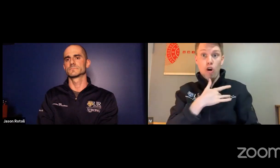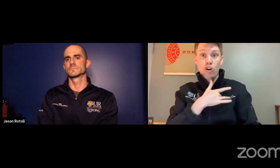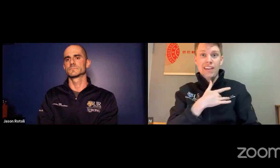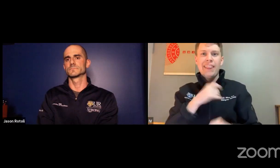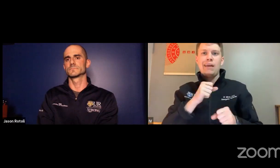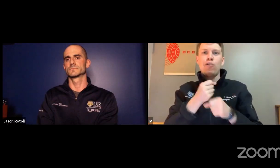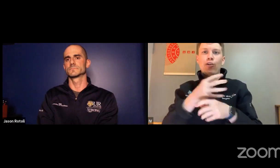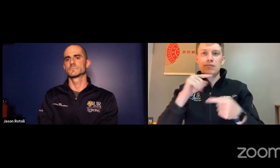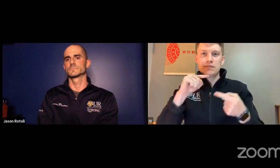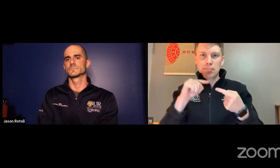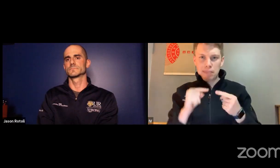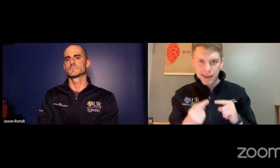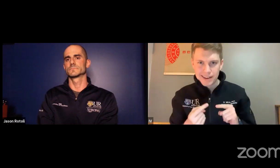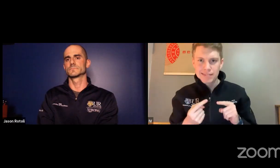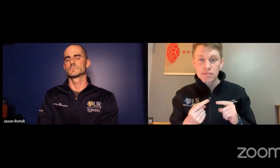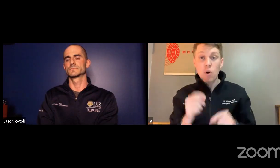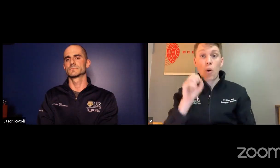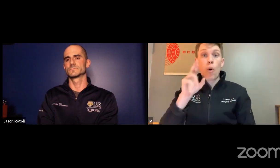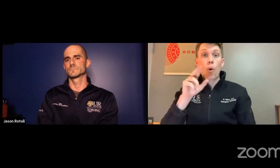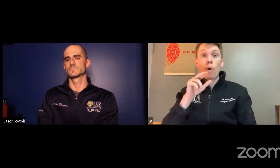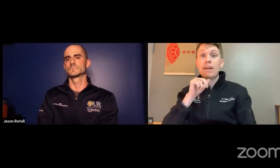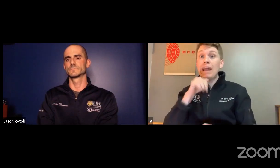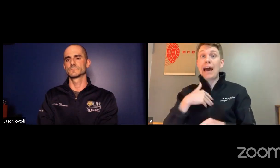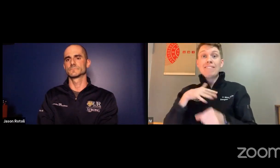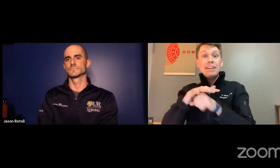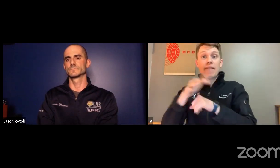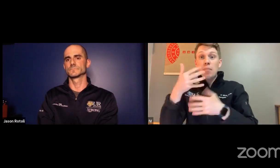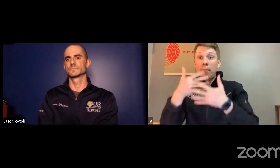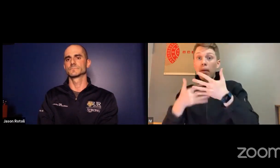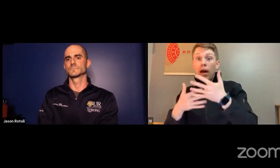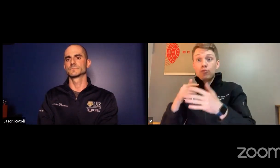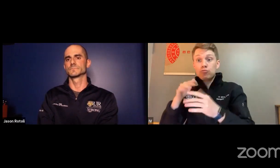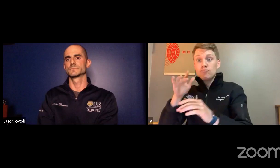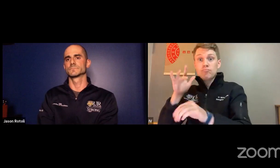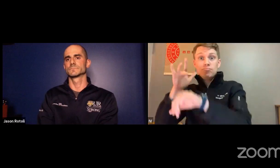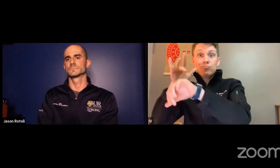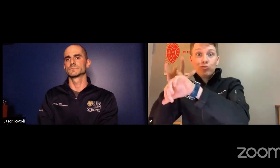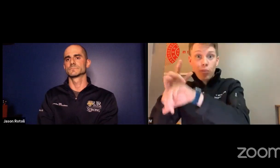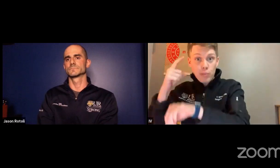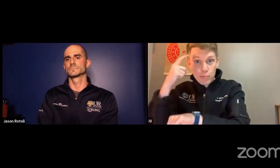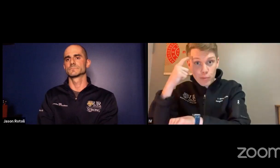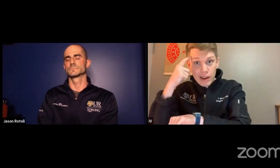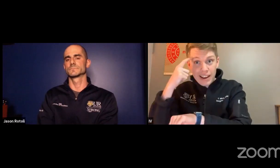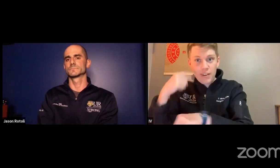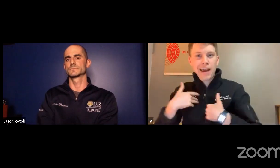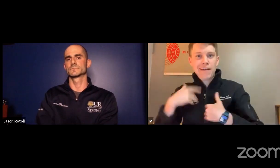flow is constricted. It could be from high cholesterol, high blood